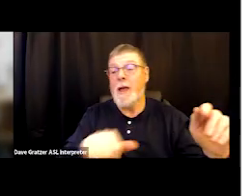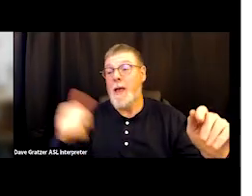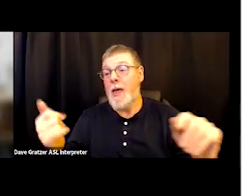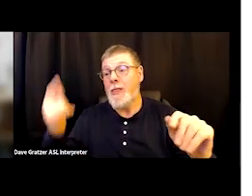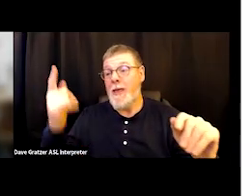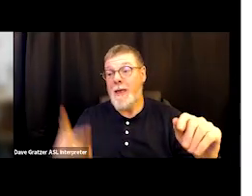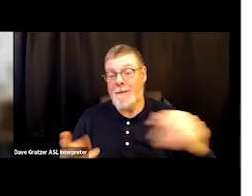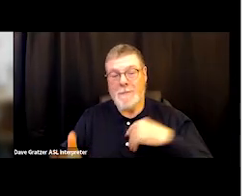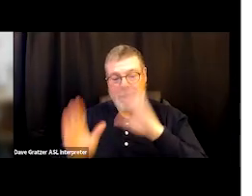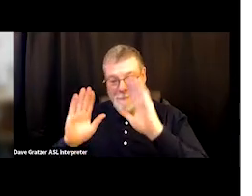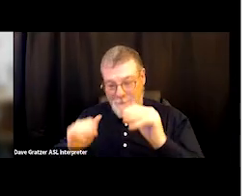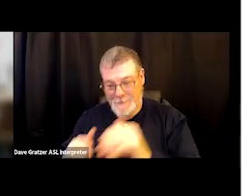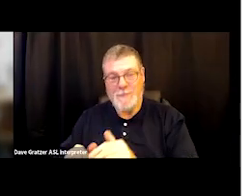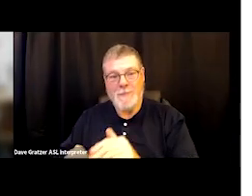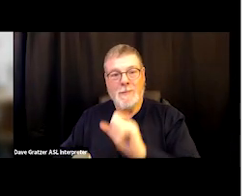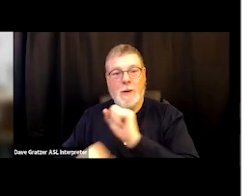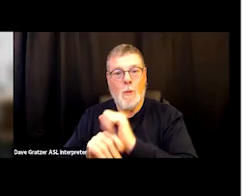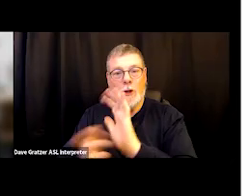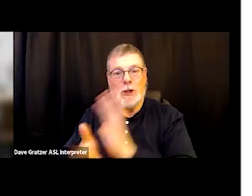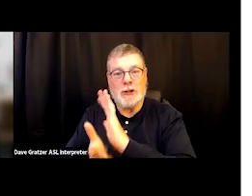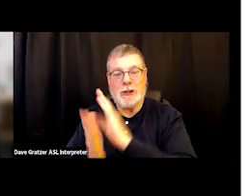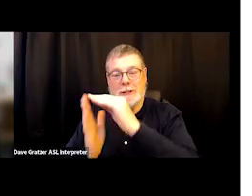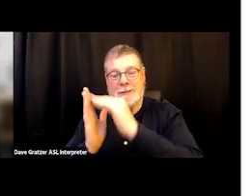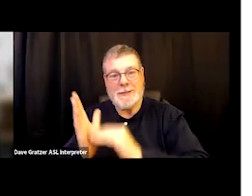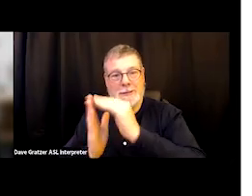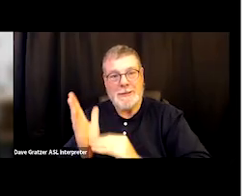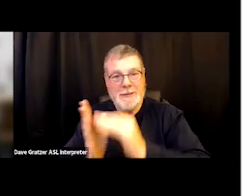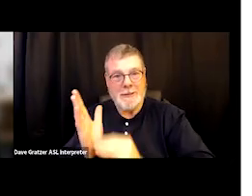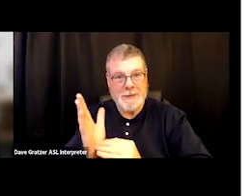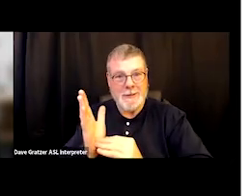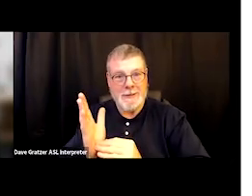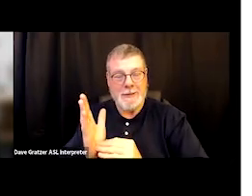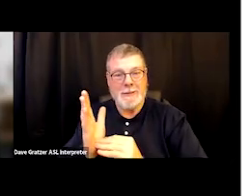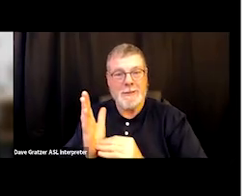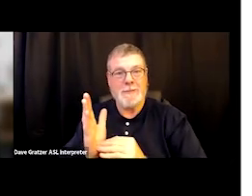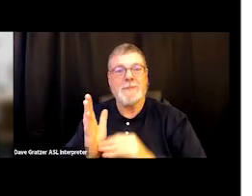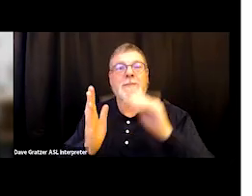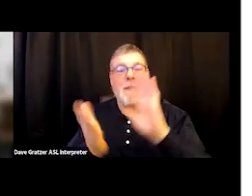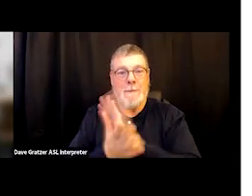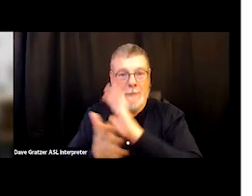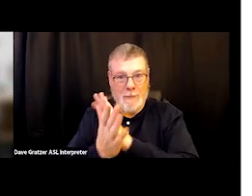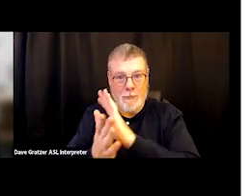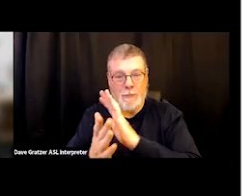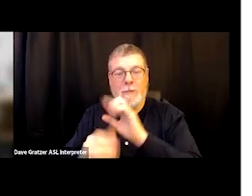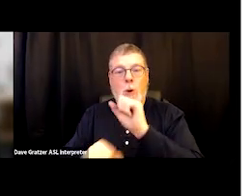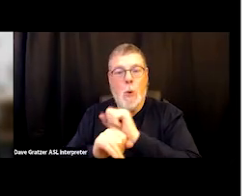I will work on one worksheet with them. So I'd fill this out on paper as a worksheet.